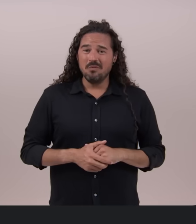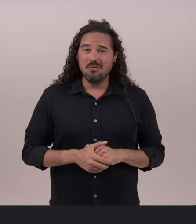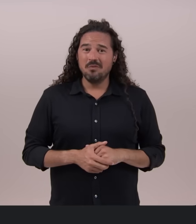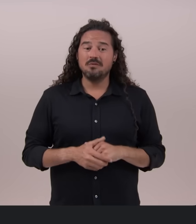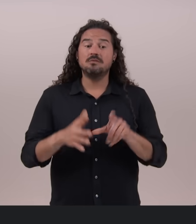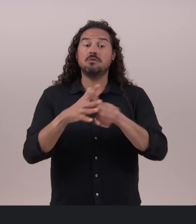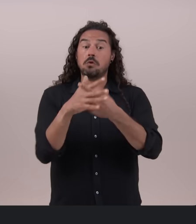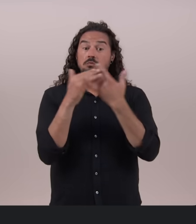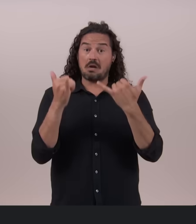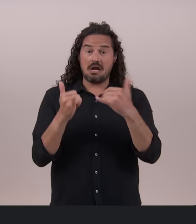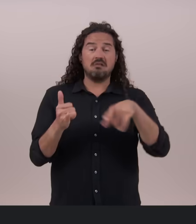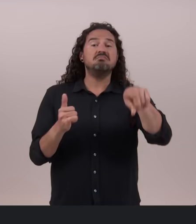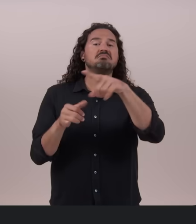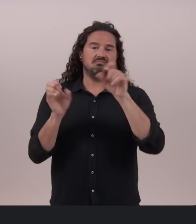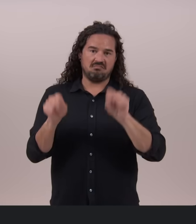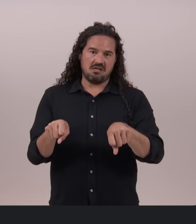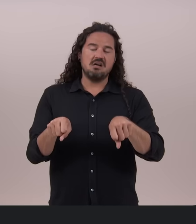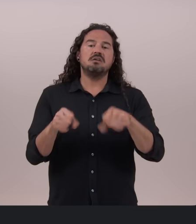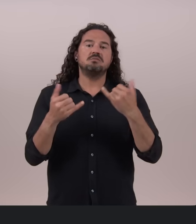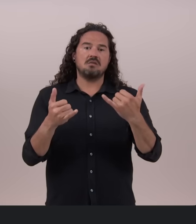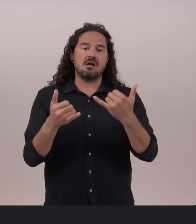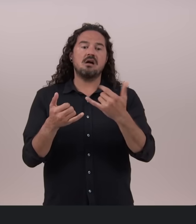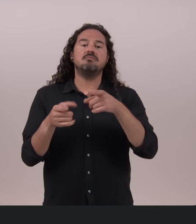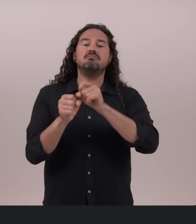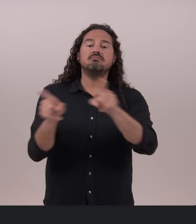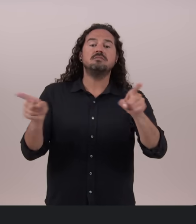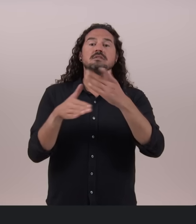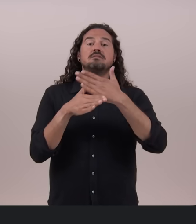today and sharing with trusted testers will roll out later this summer.